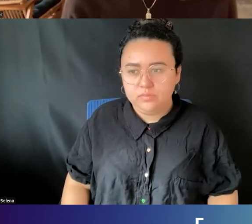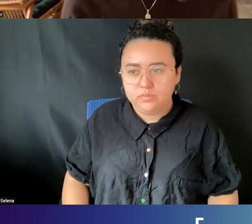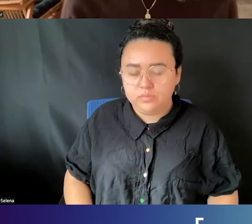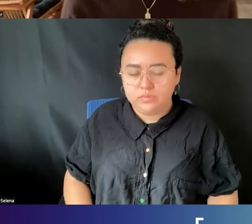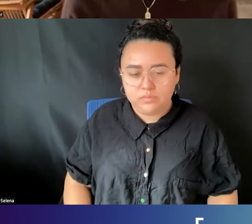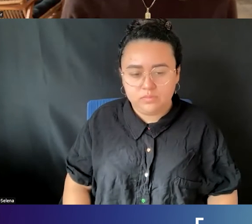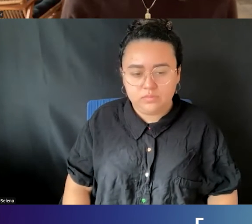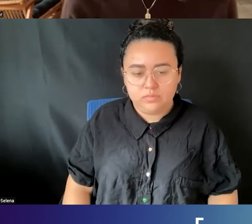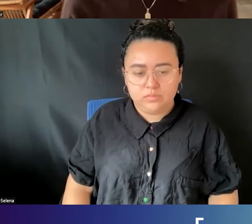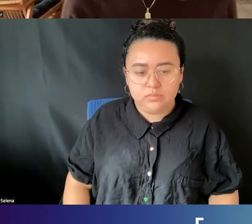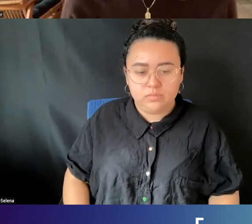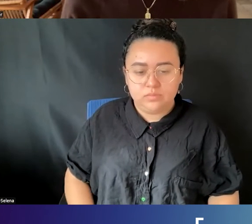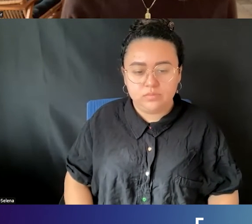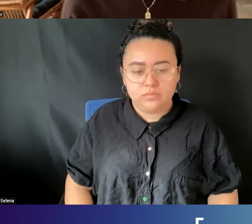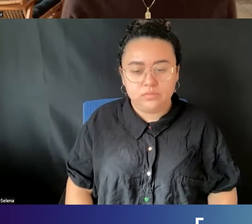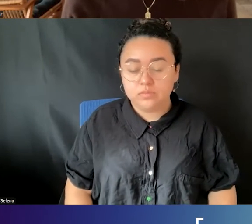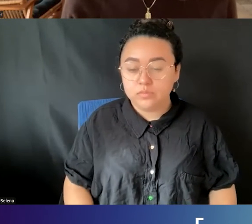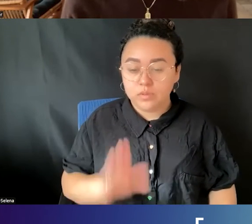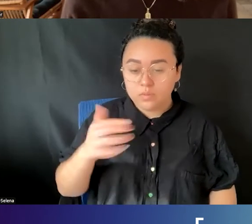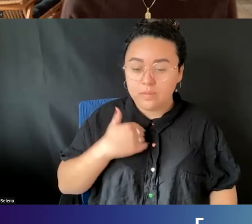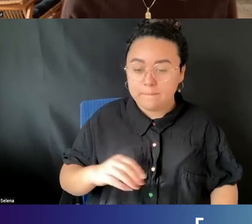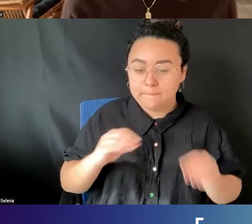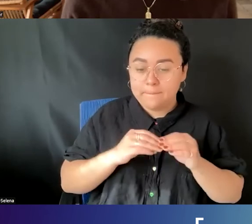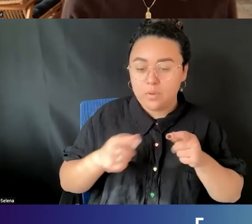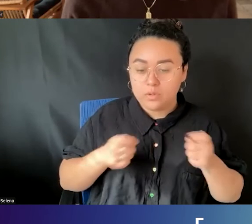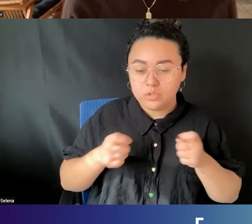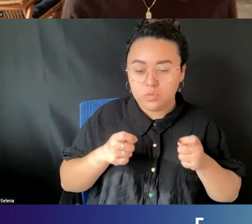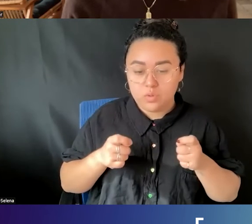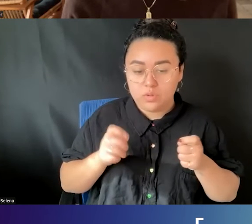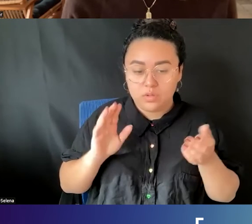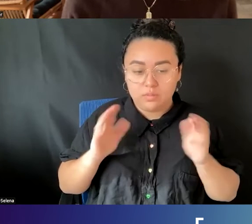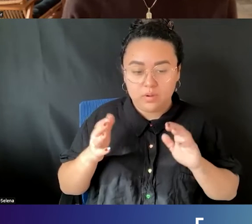you will also have much more control over what that equity financing looks like.